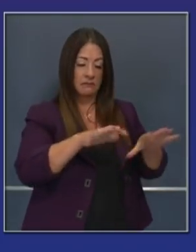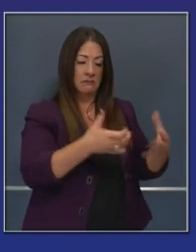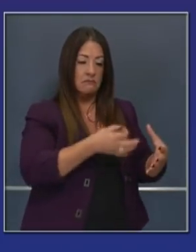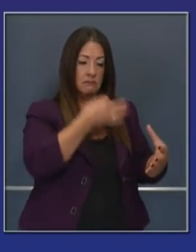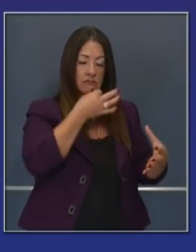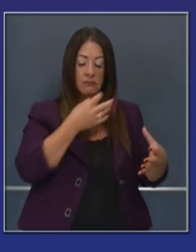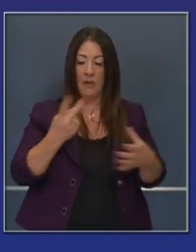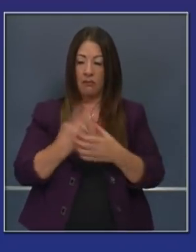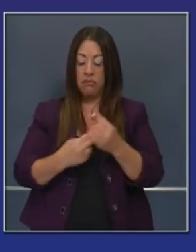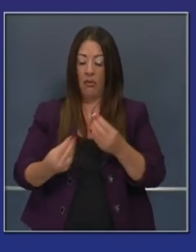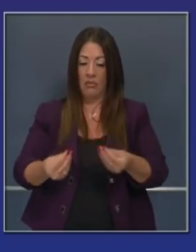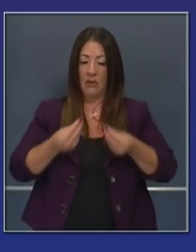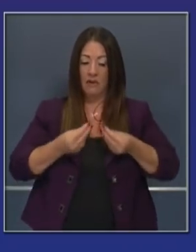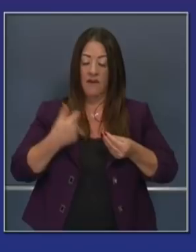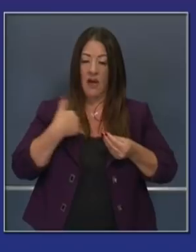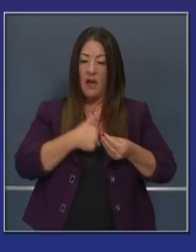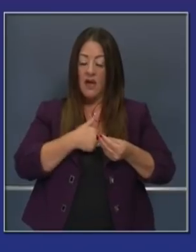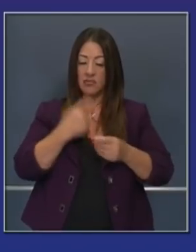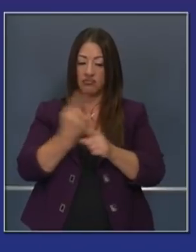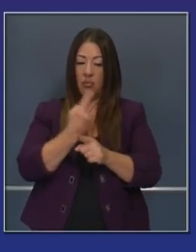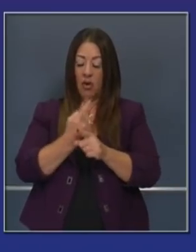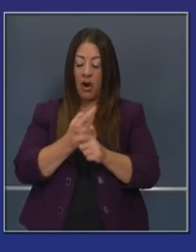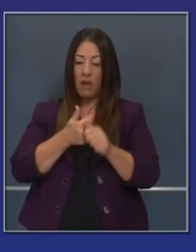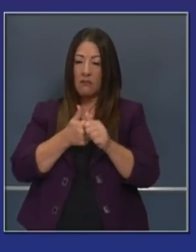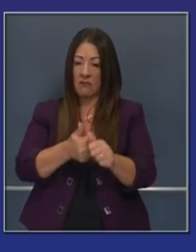WE WANT TO BE GUIDED BY EXPERTS